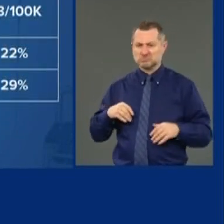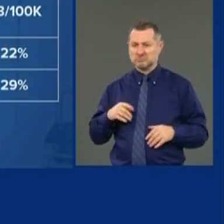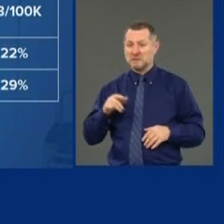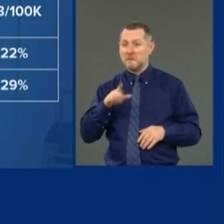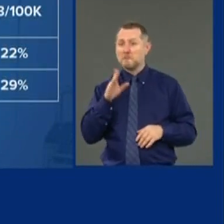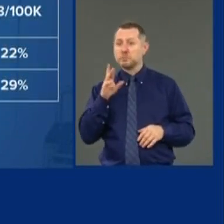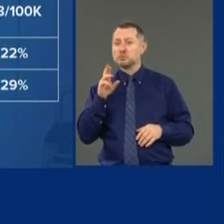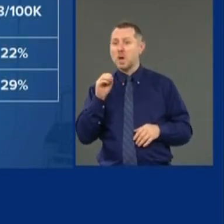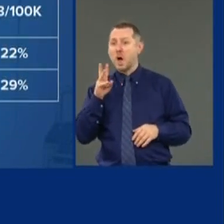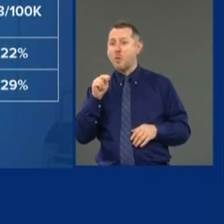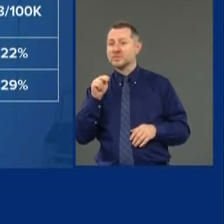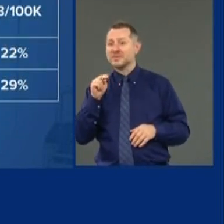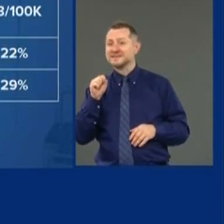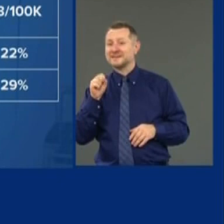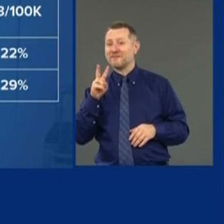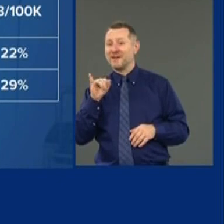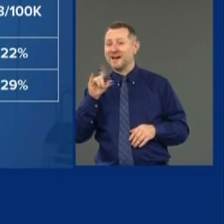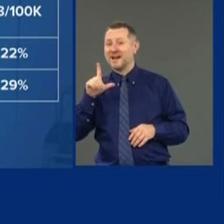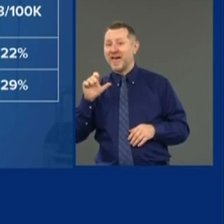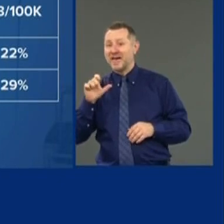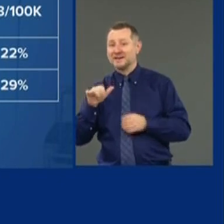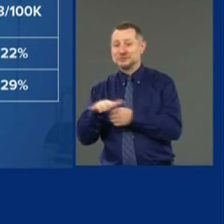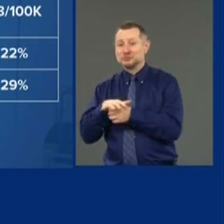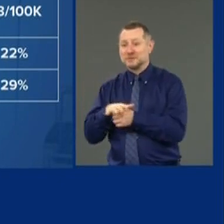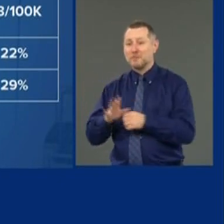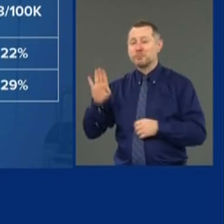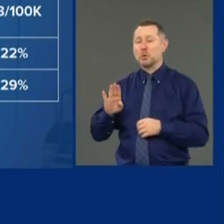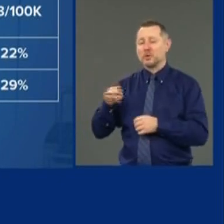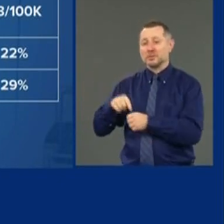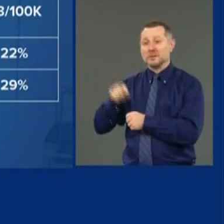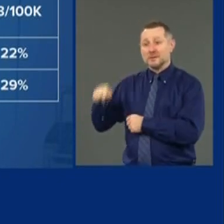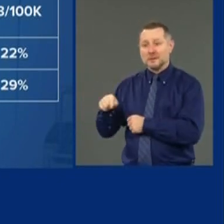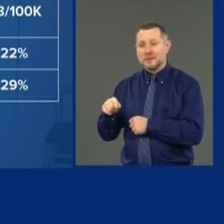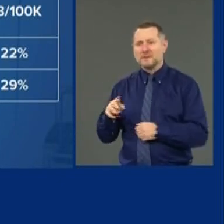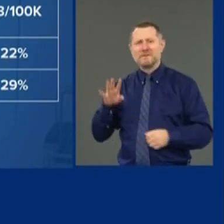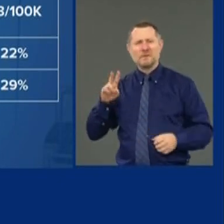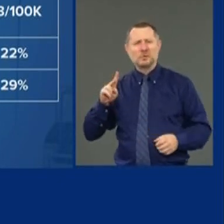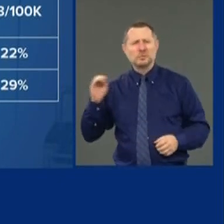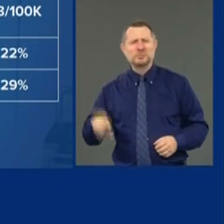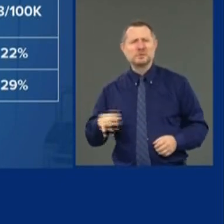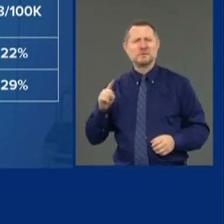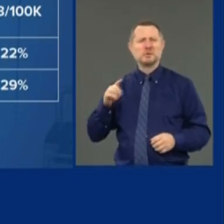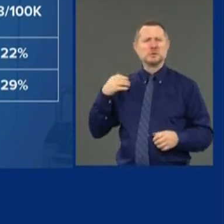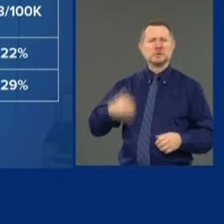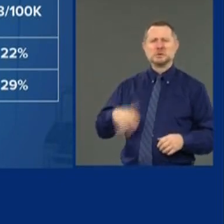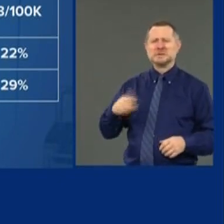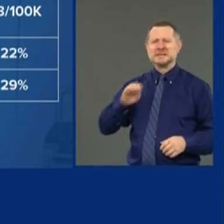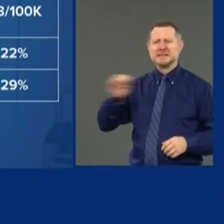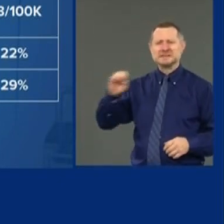LITERALLY MORE THAN DOUBLE. 43% IN EFFECTS RATE,